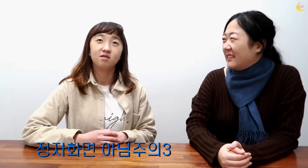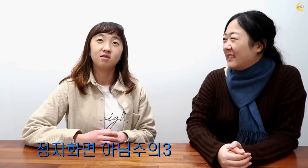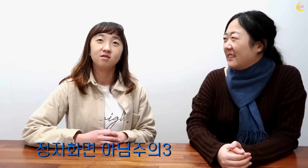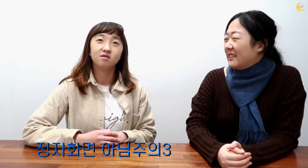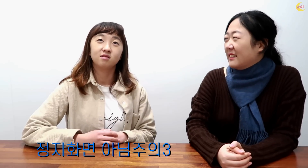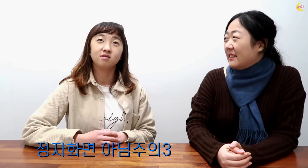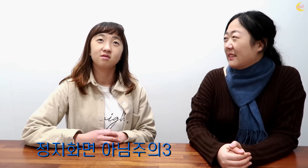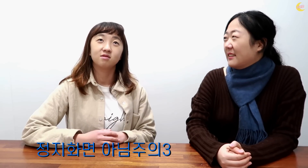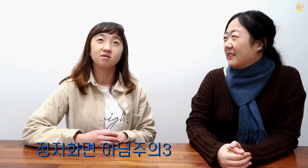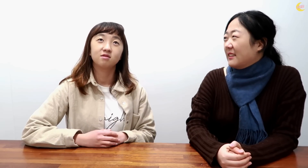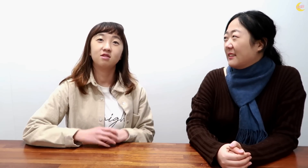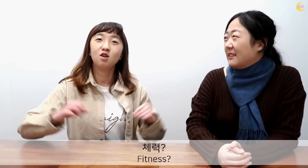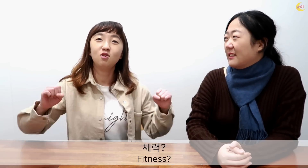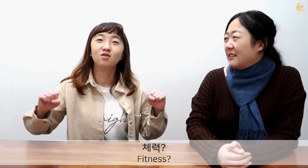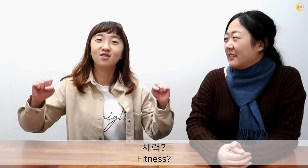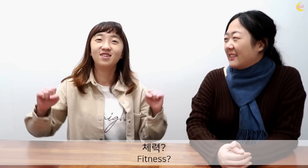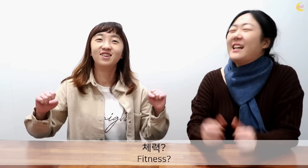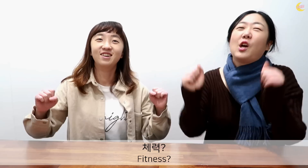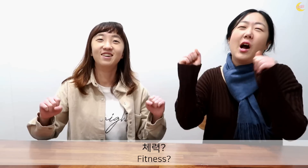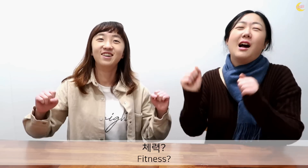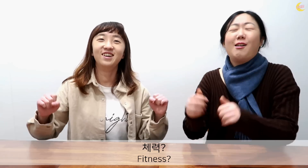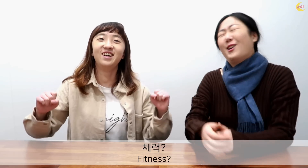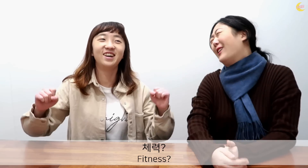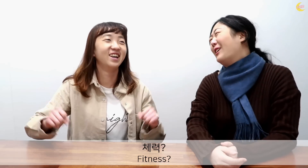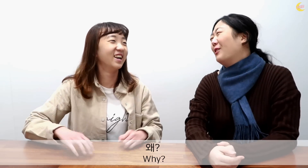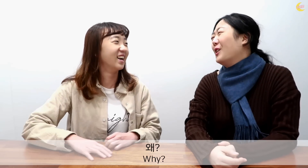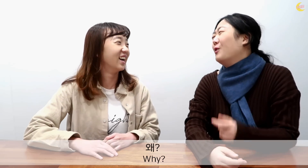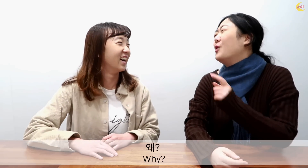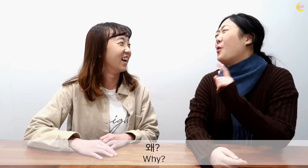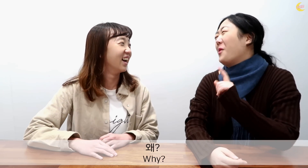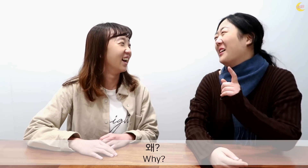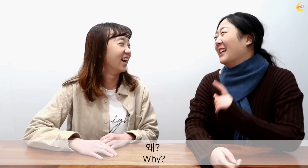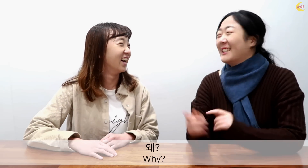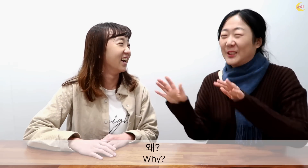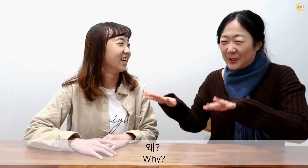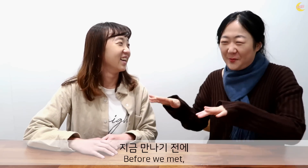Fitness? - why?